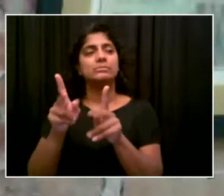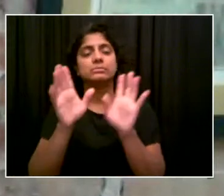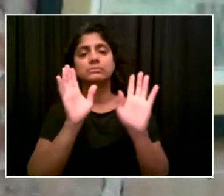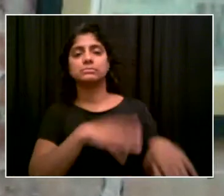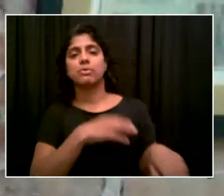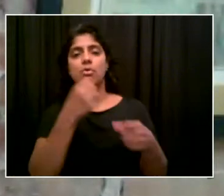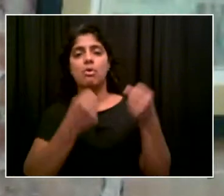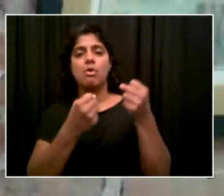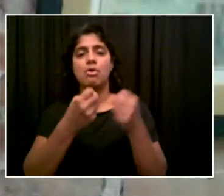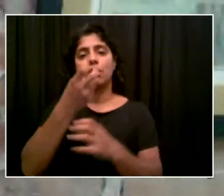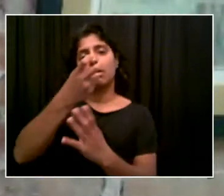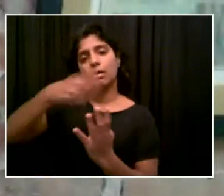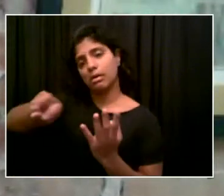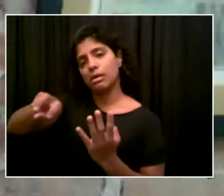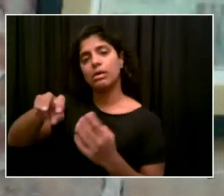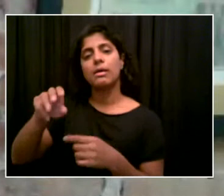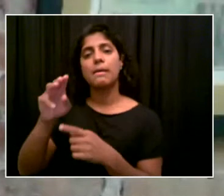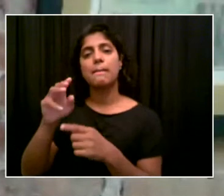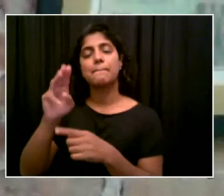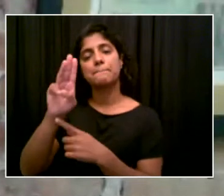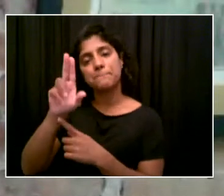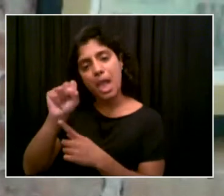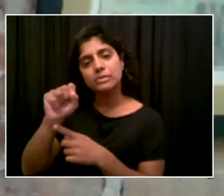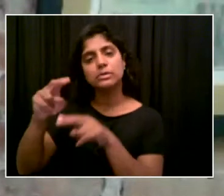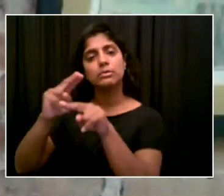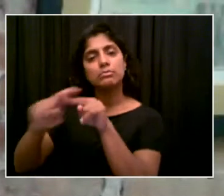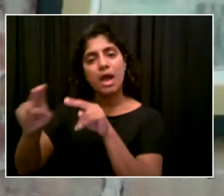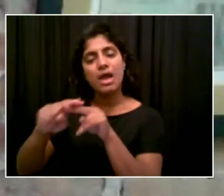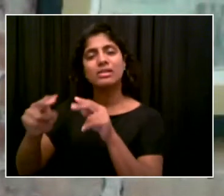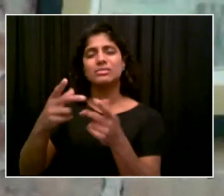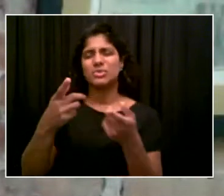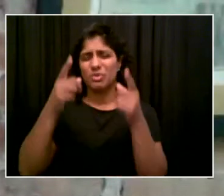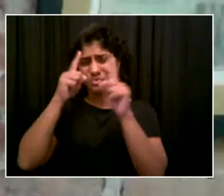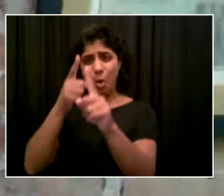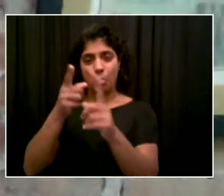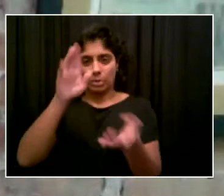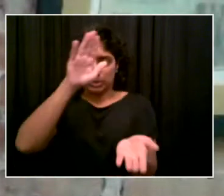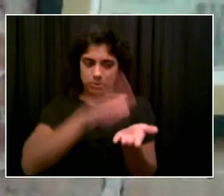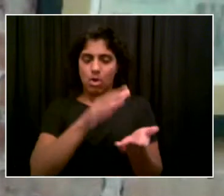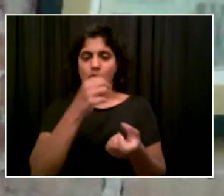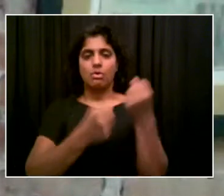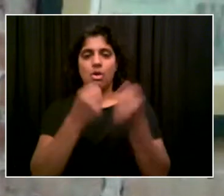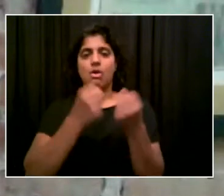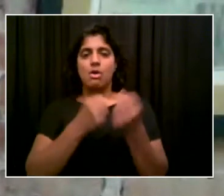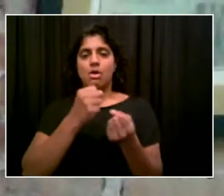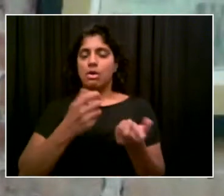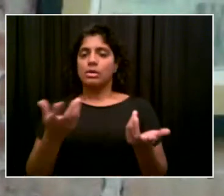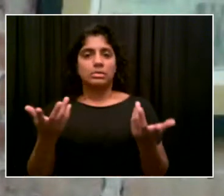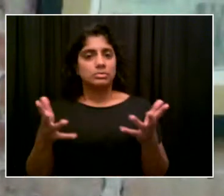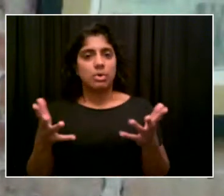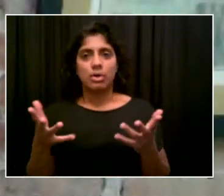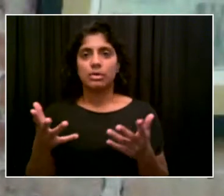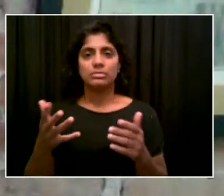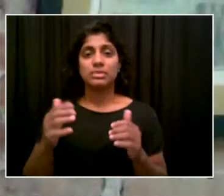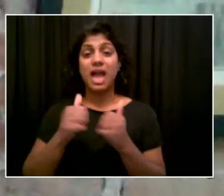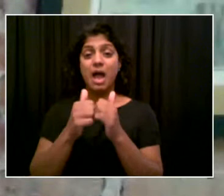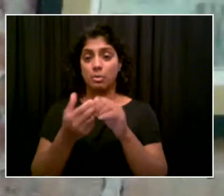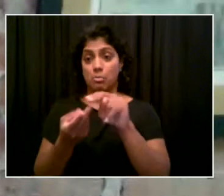SHARIF SOLOMONT,